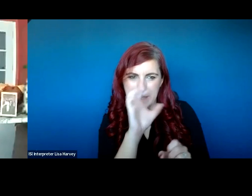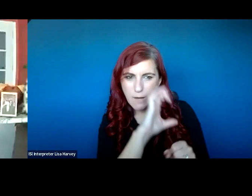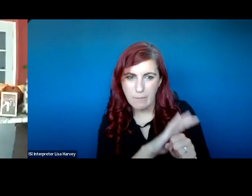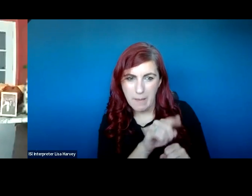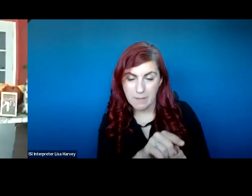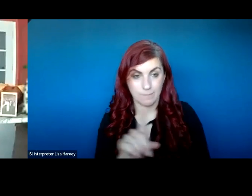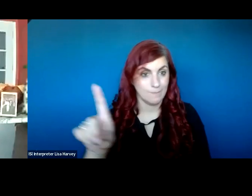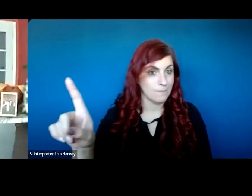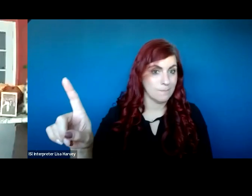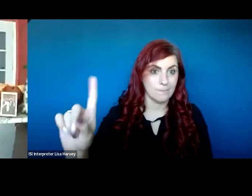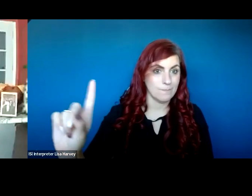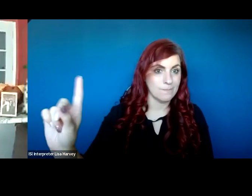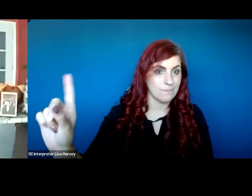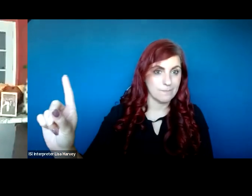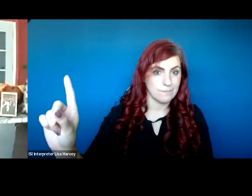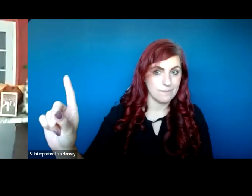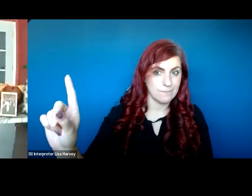sorry, I'll tell them where to go.